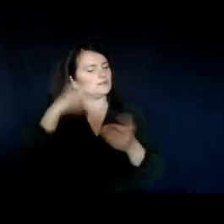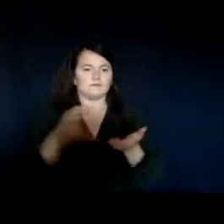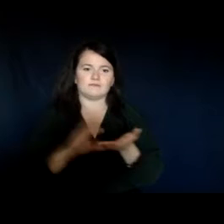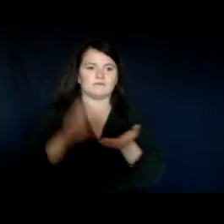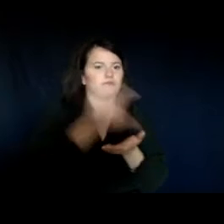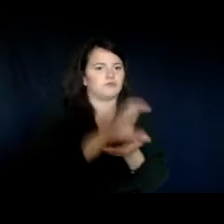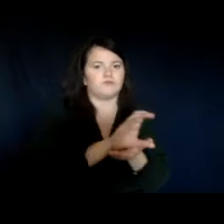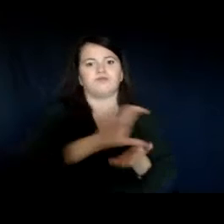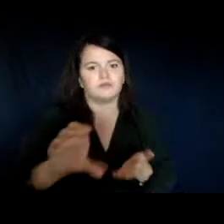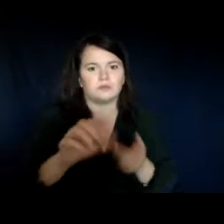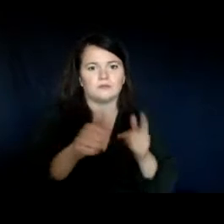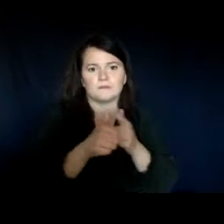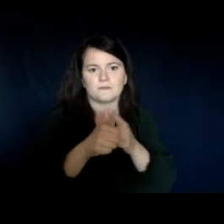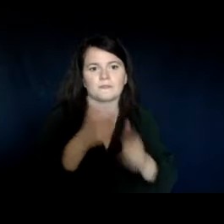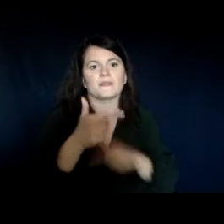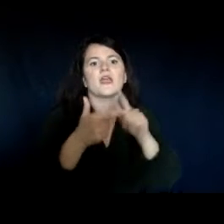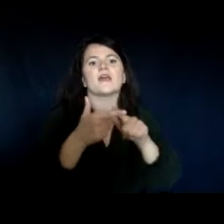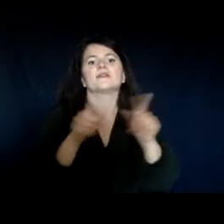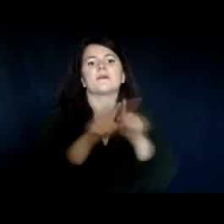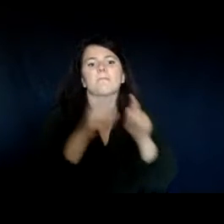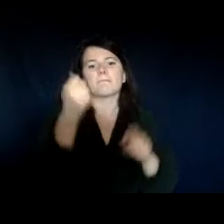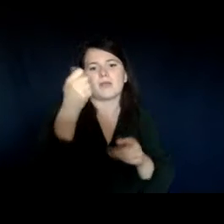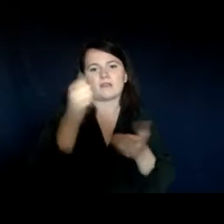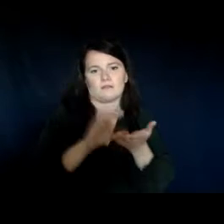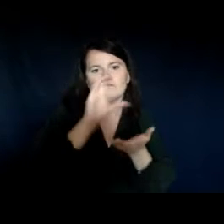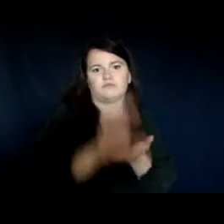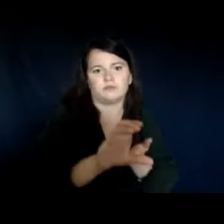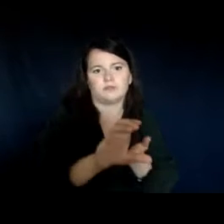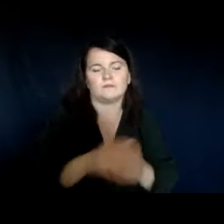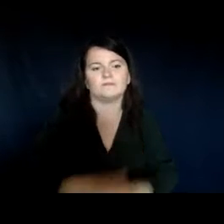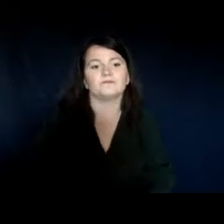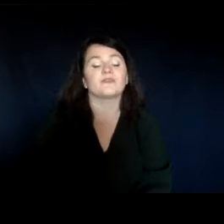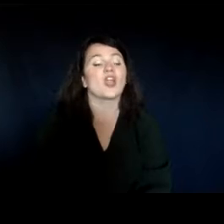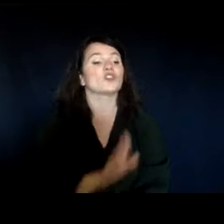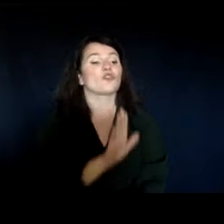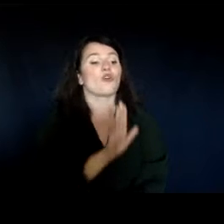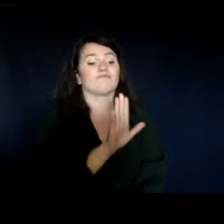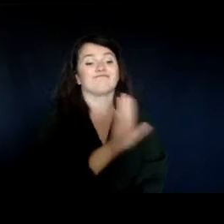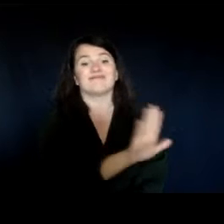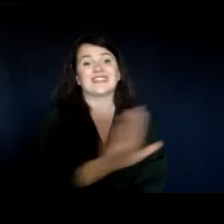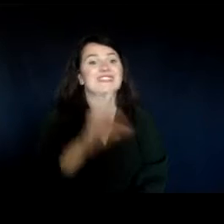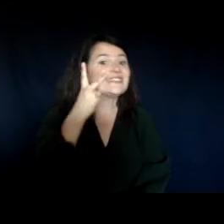It depends on the national context, what kind of activities are eligible.